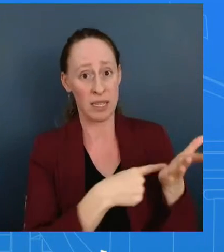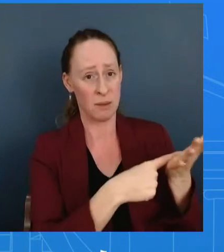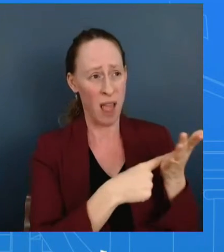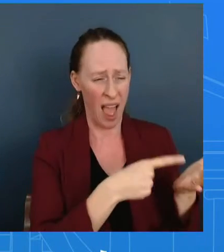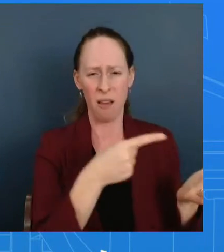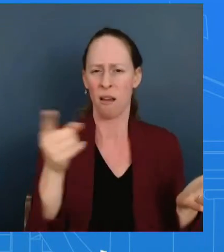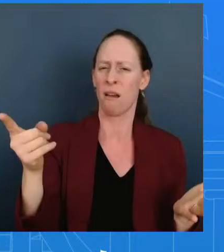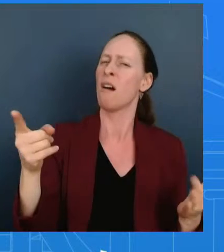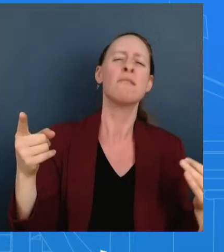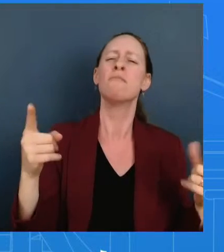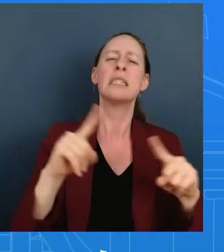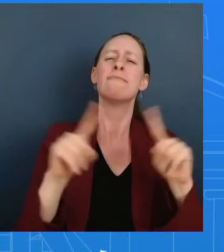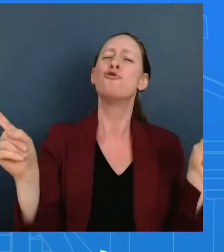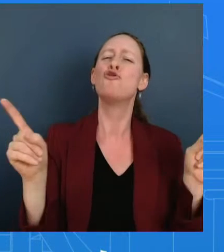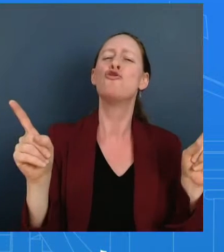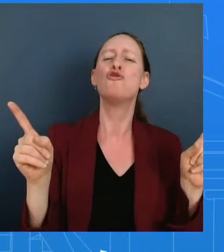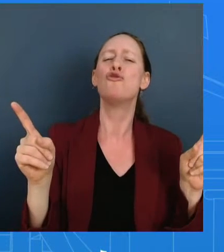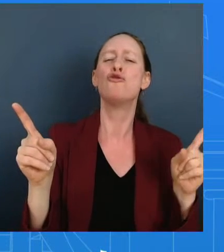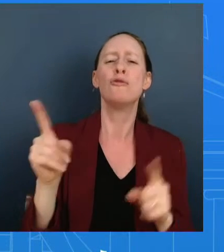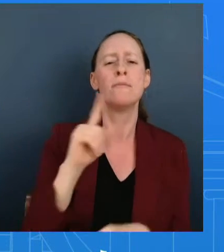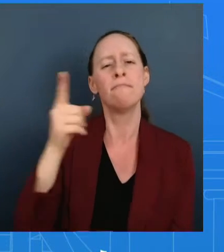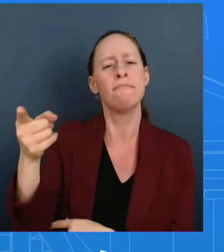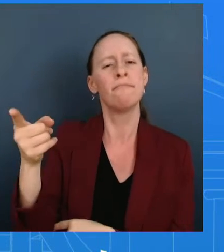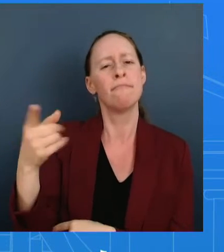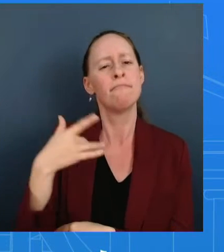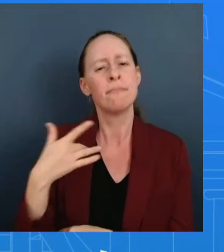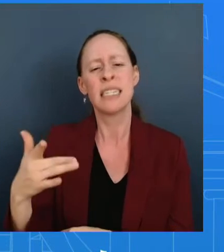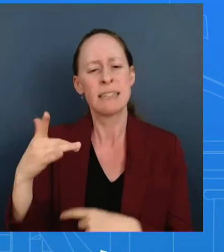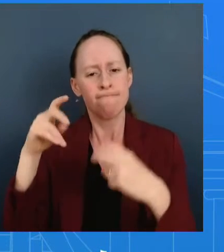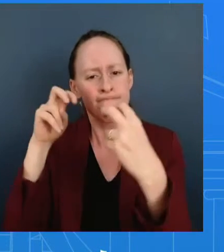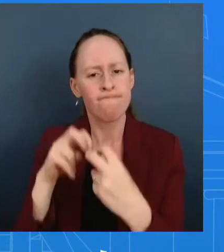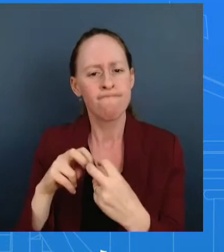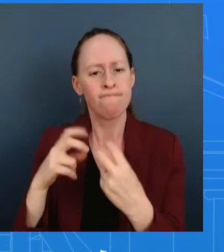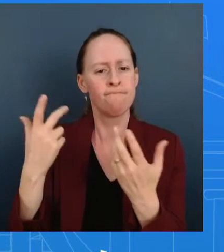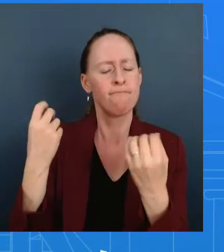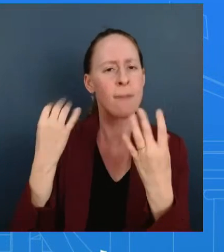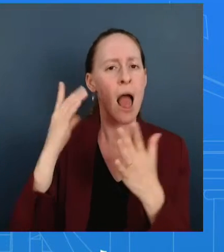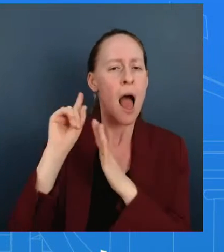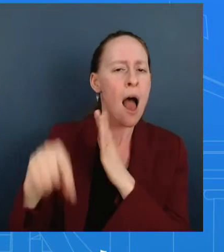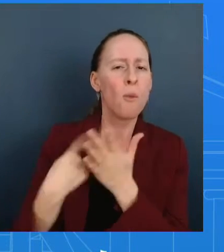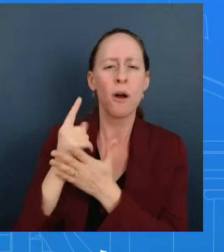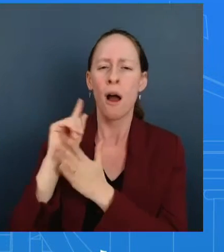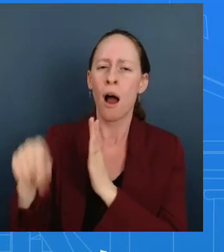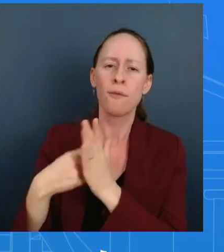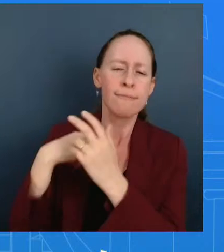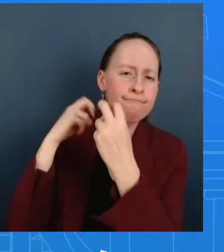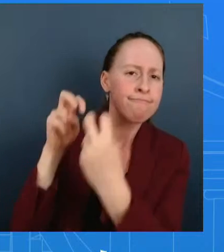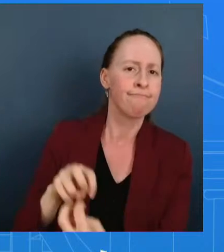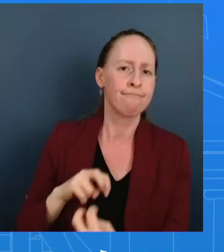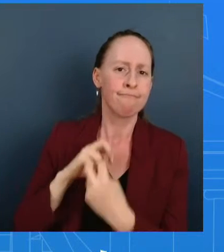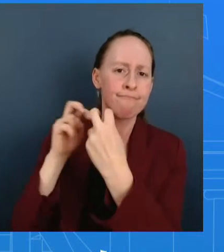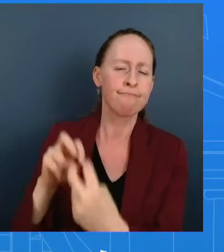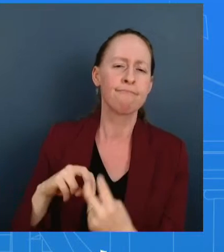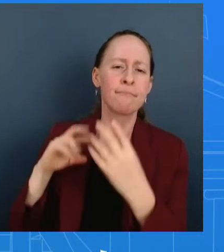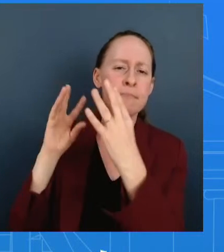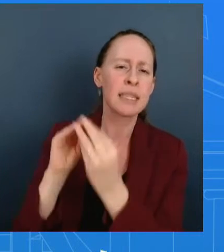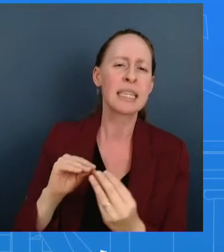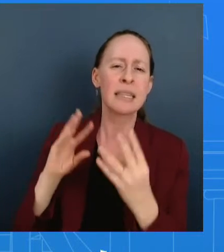and a half years in terms of the -- the specificity of the way he probes, the questions he asked. Heck, just this morning,